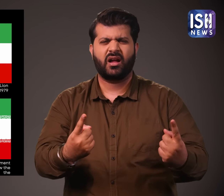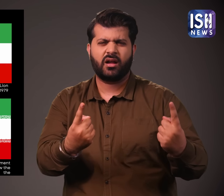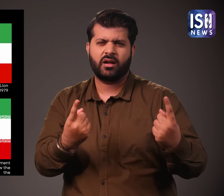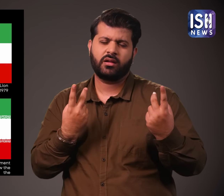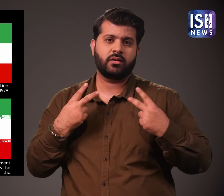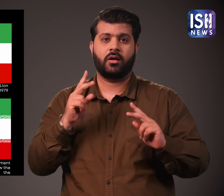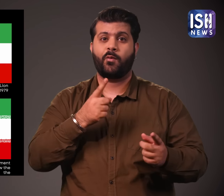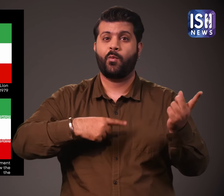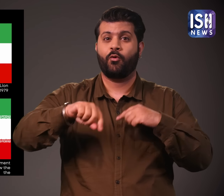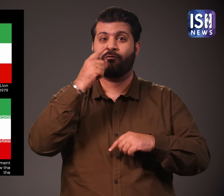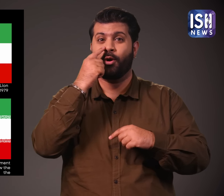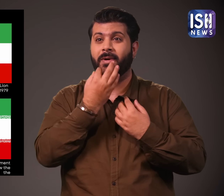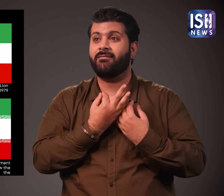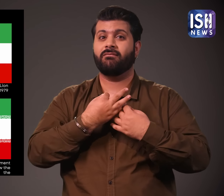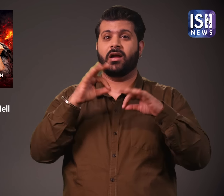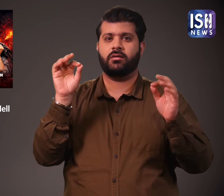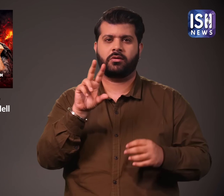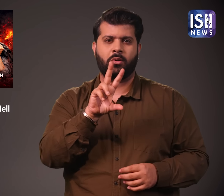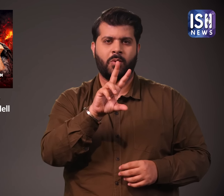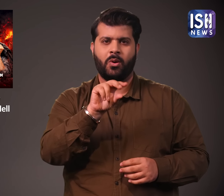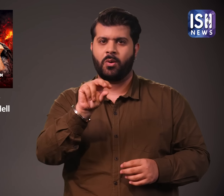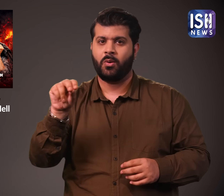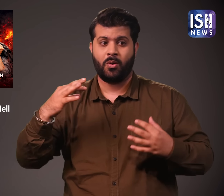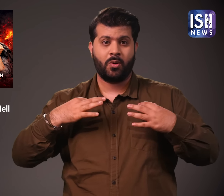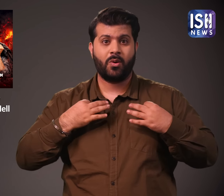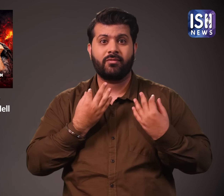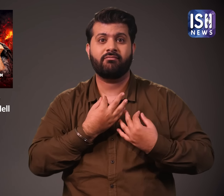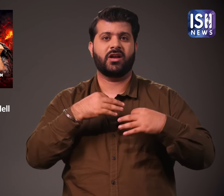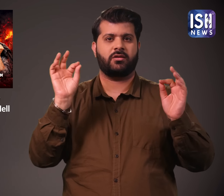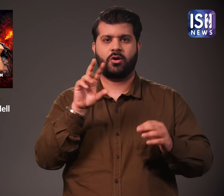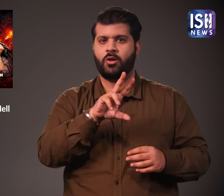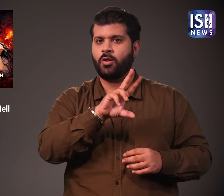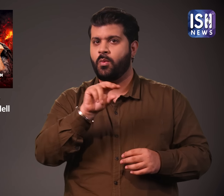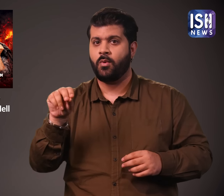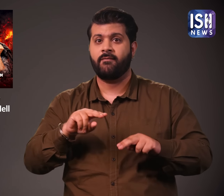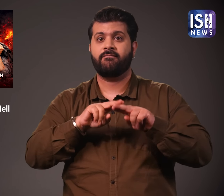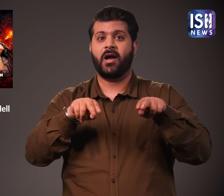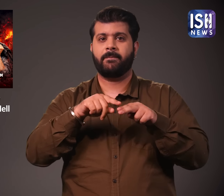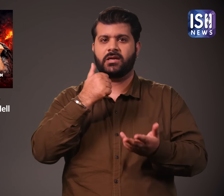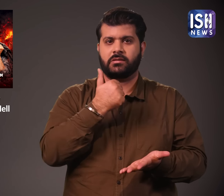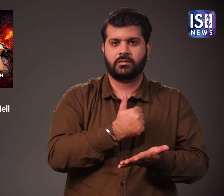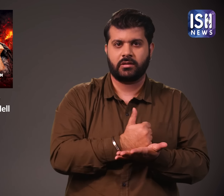After that, strict restrictions were imposed on women's clothing, freedom, and family rights,